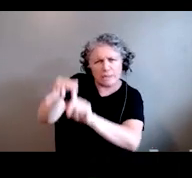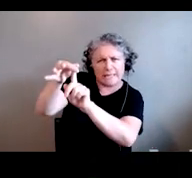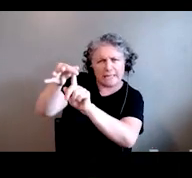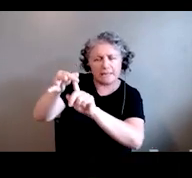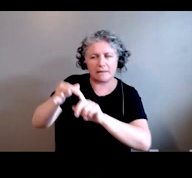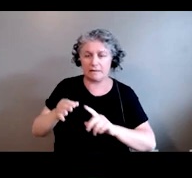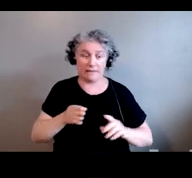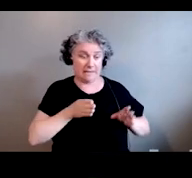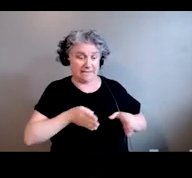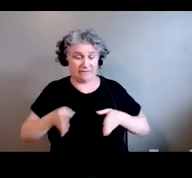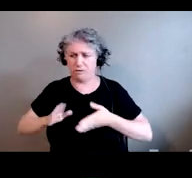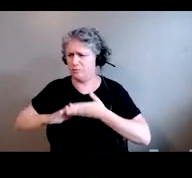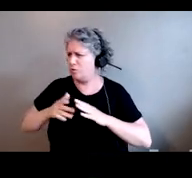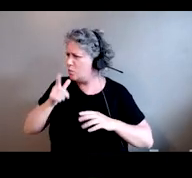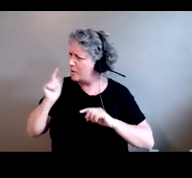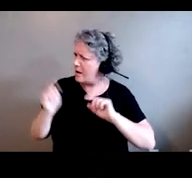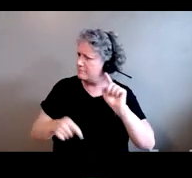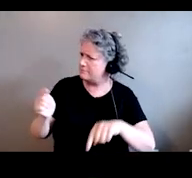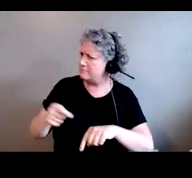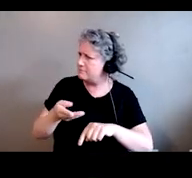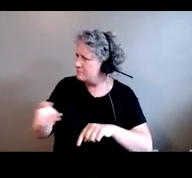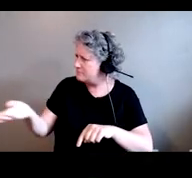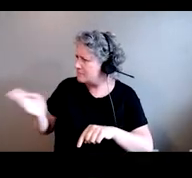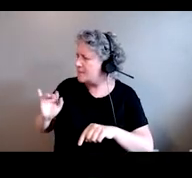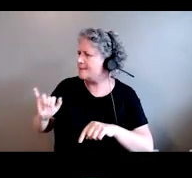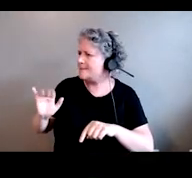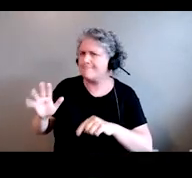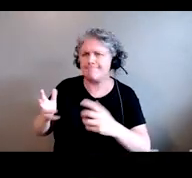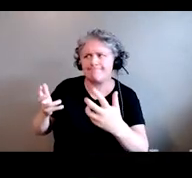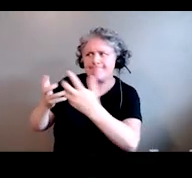of the communities that visit that park and then looking at like.